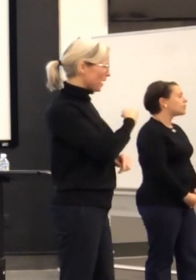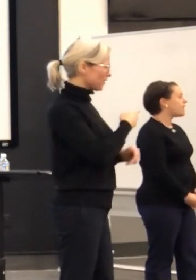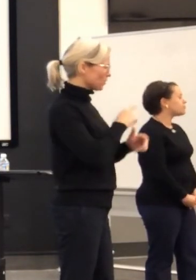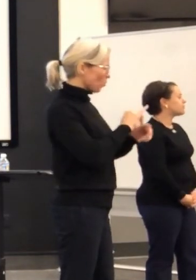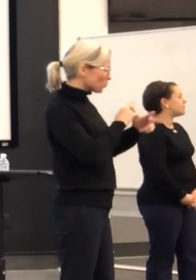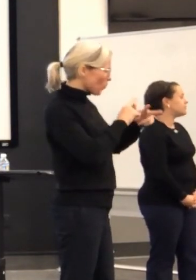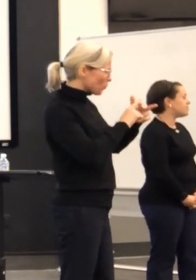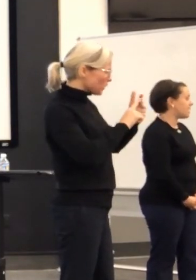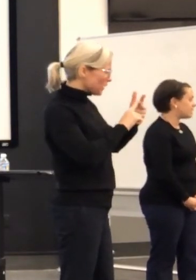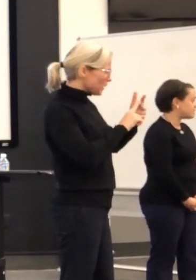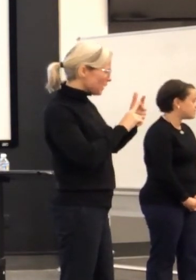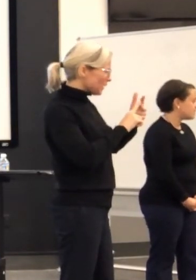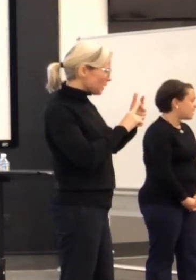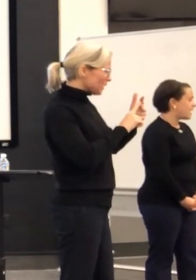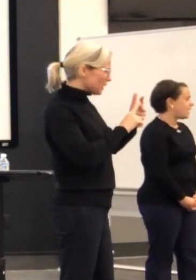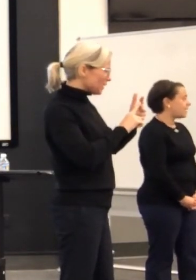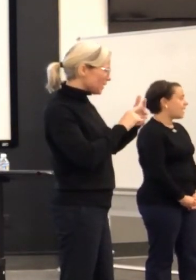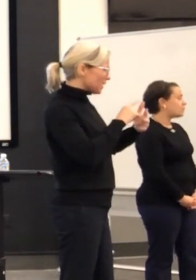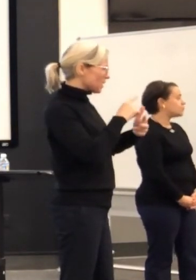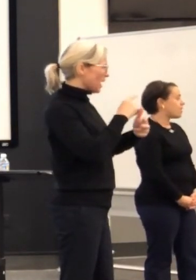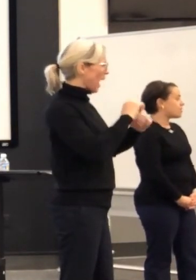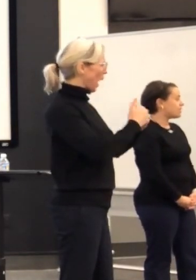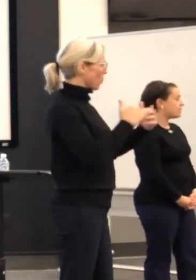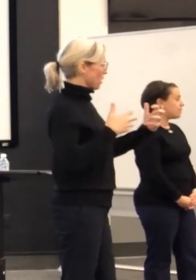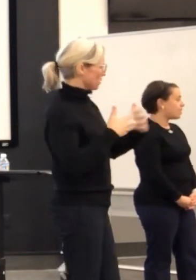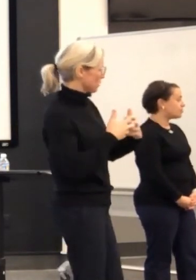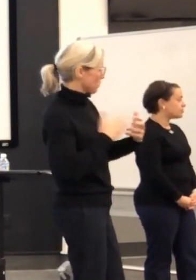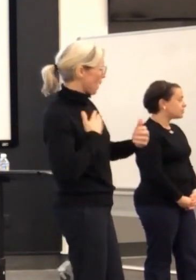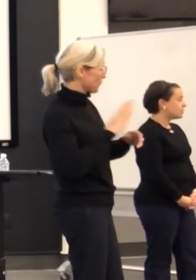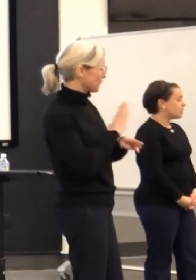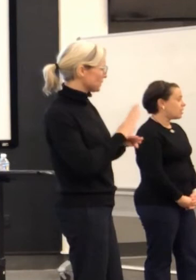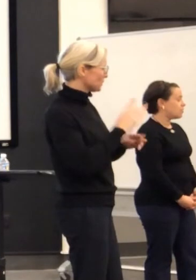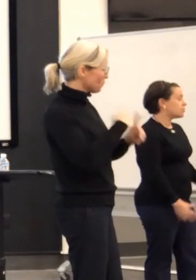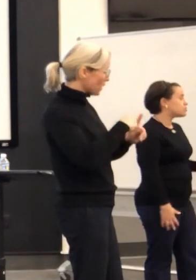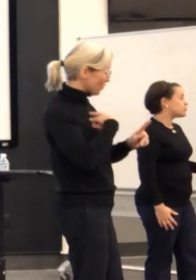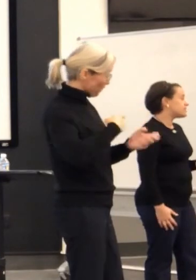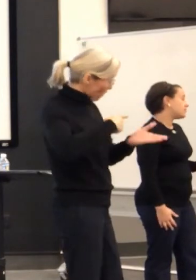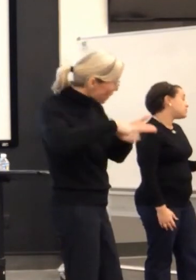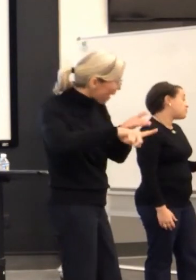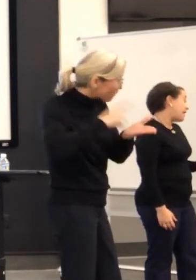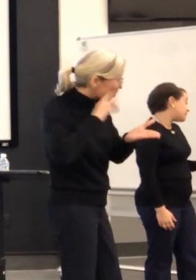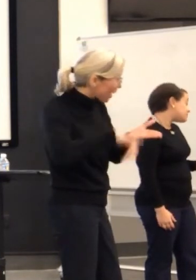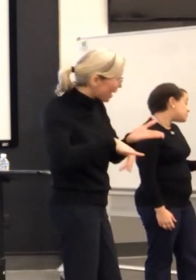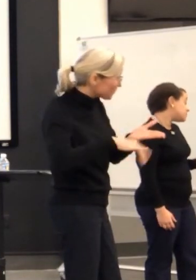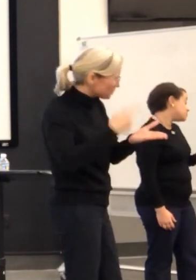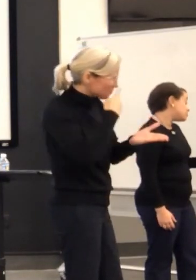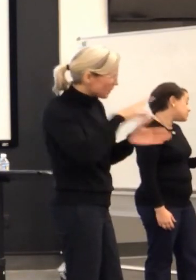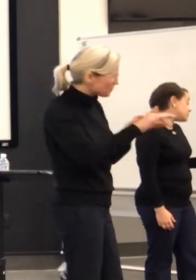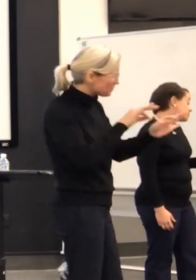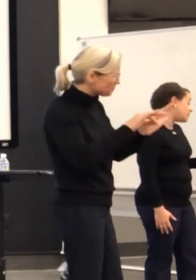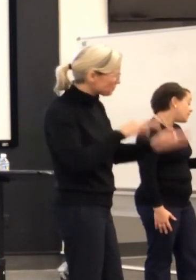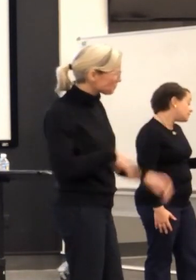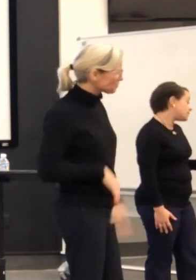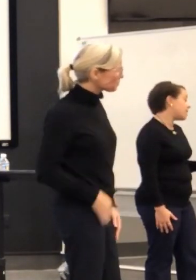How can I prevent that, and how do I think about those three types of patents that you just explained?